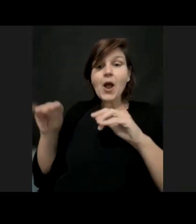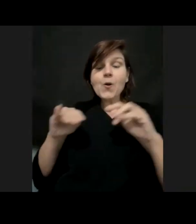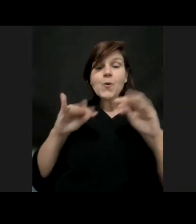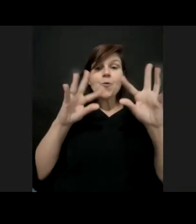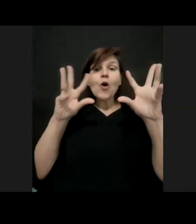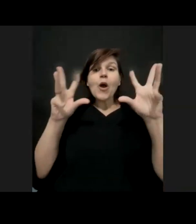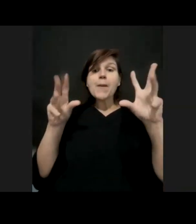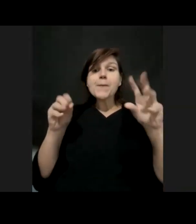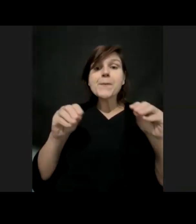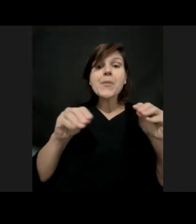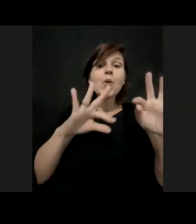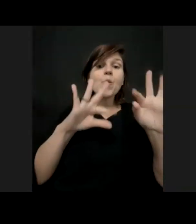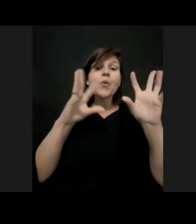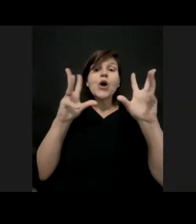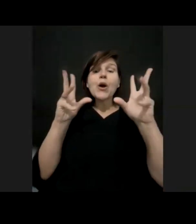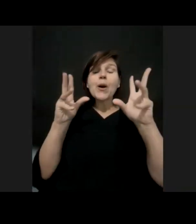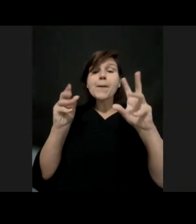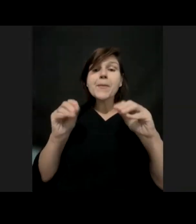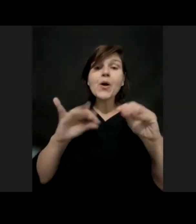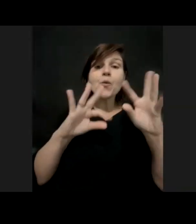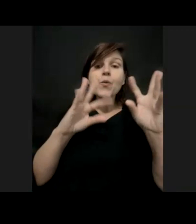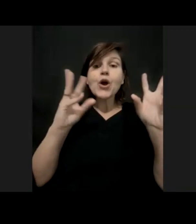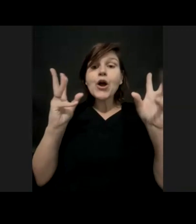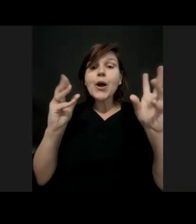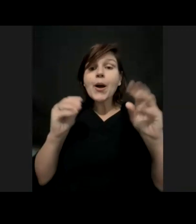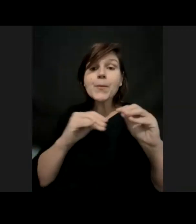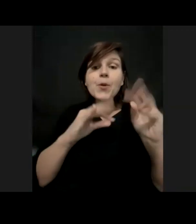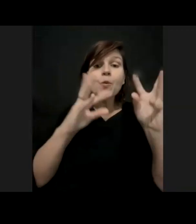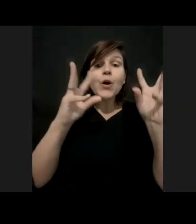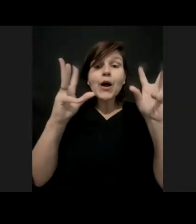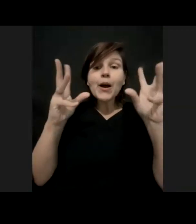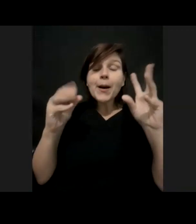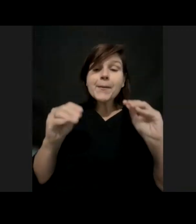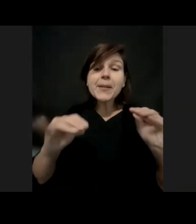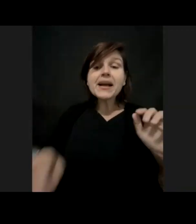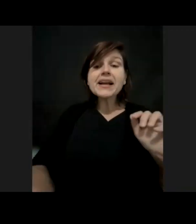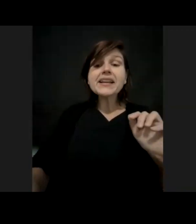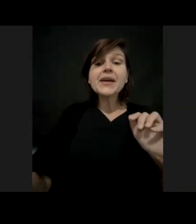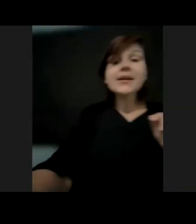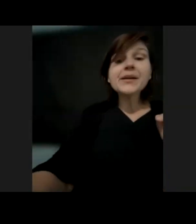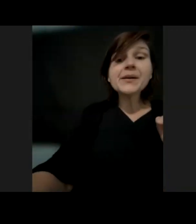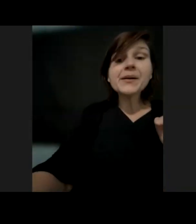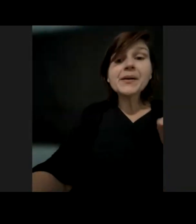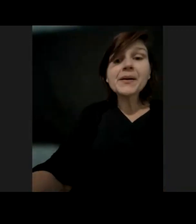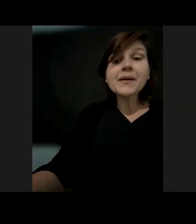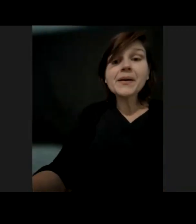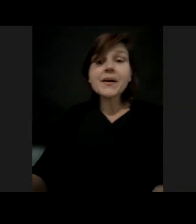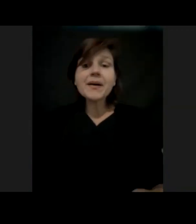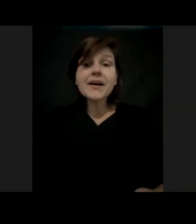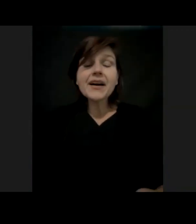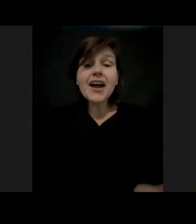Woo woo woo! Are you ready? Are you steady?